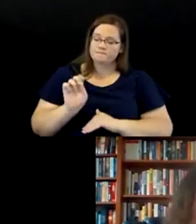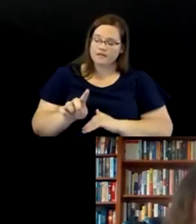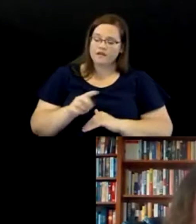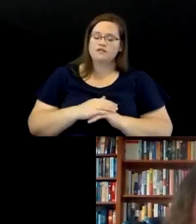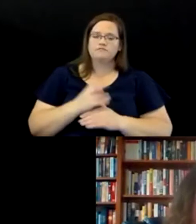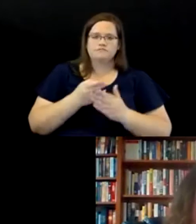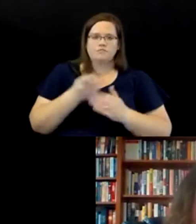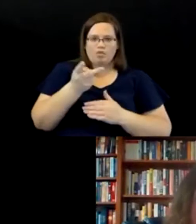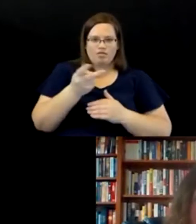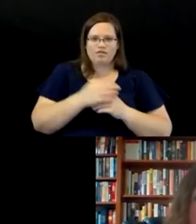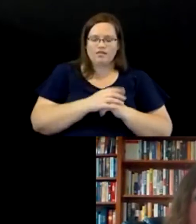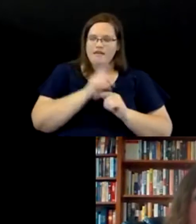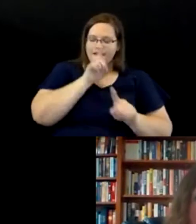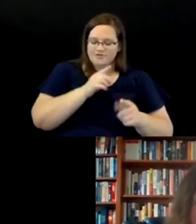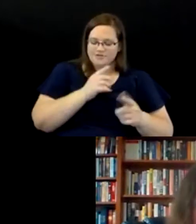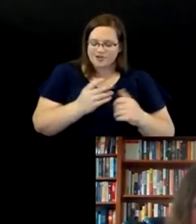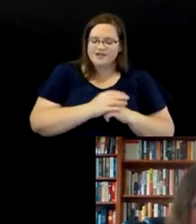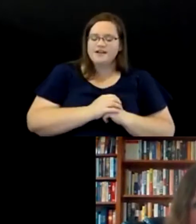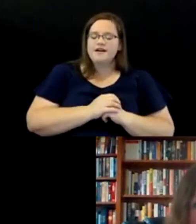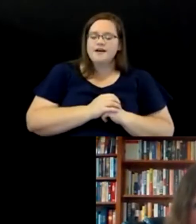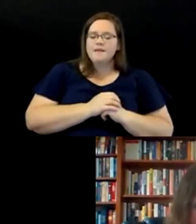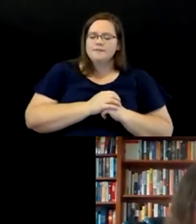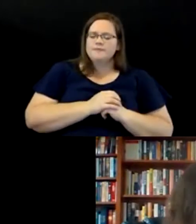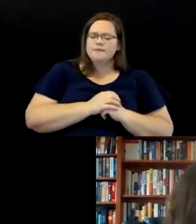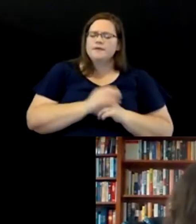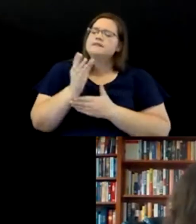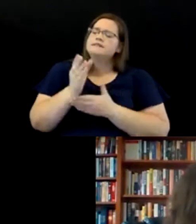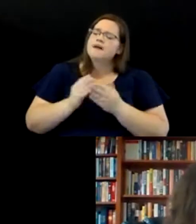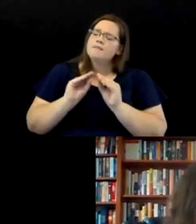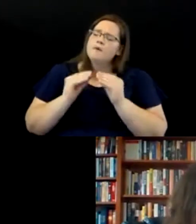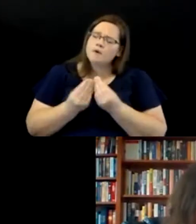can help answer -- but some organizations are being given the